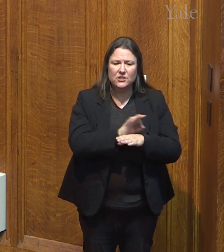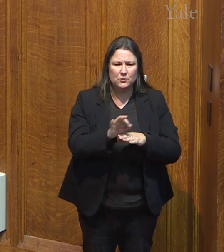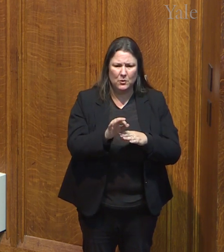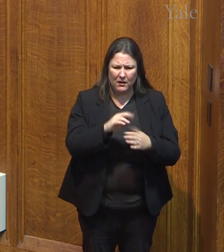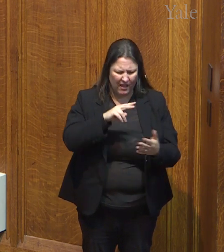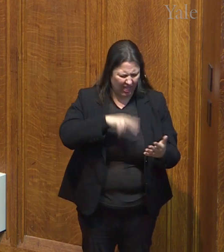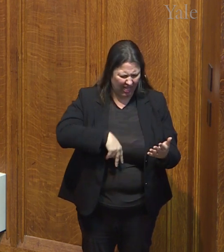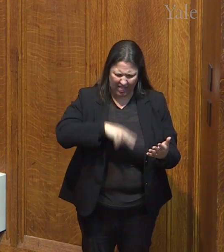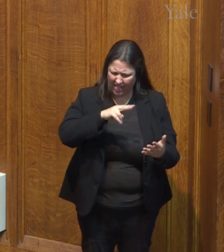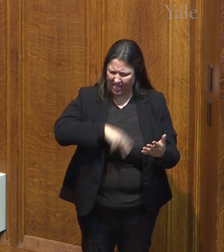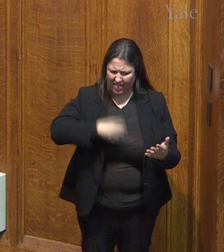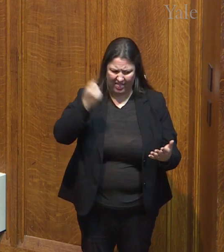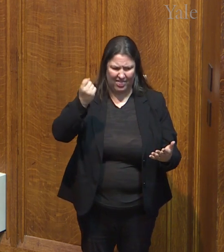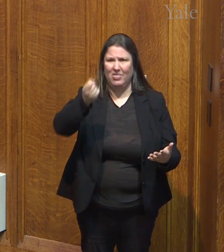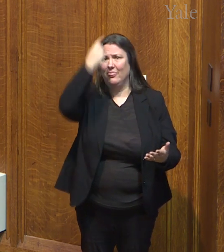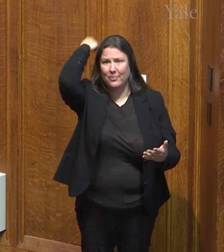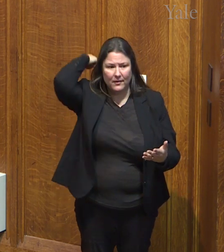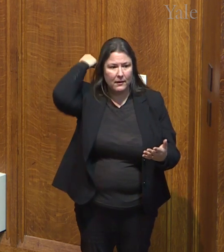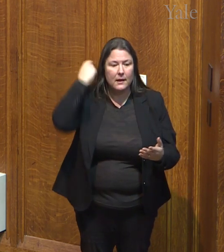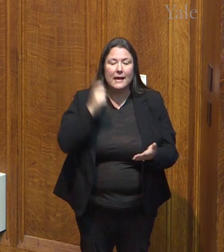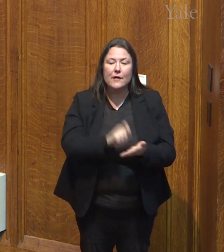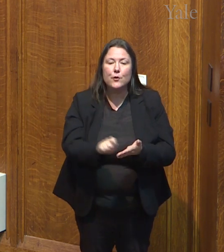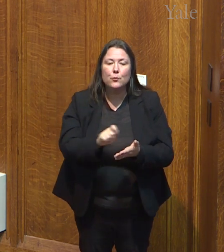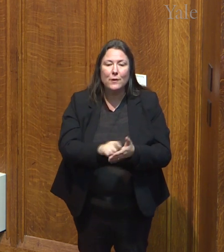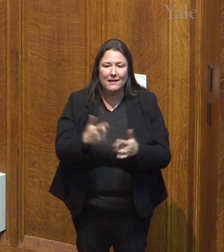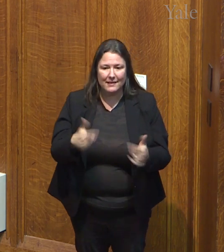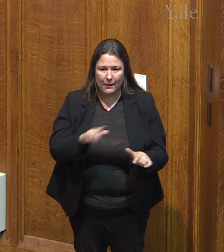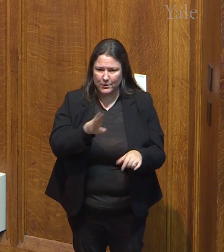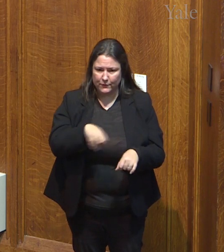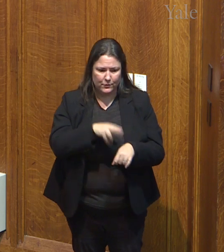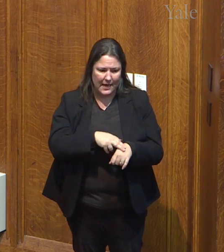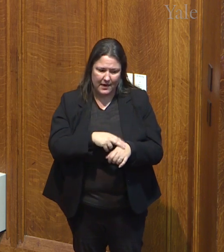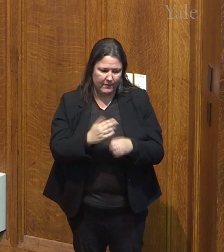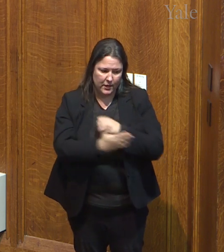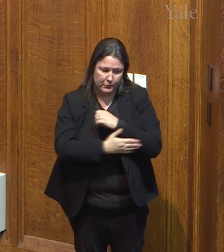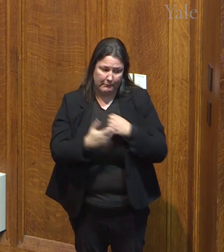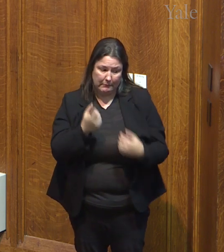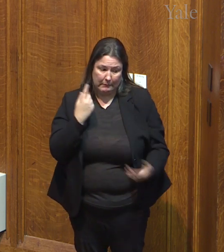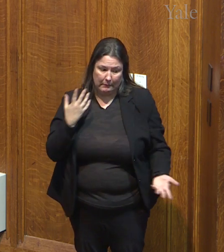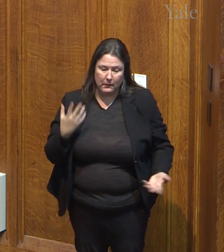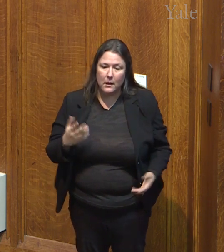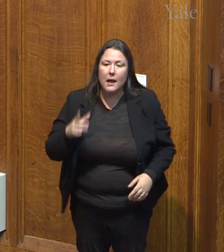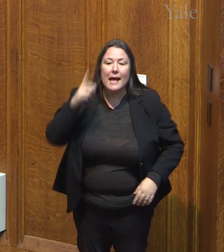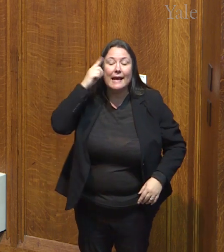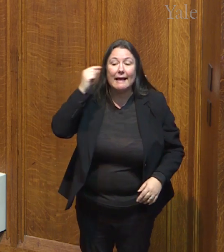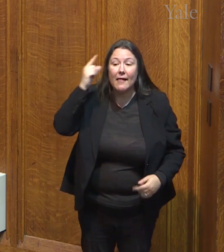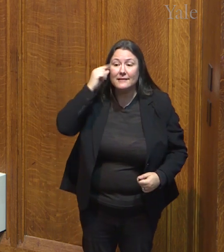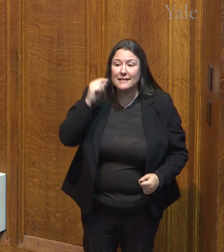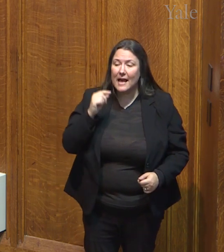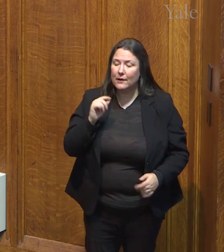in the written languages of their native countries. Gallaudet College was discouraging its students